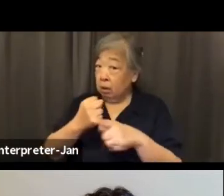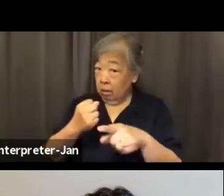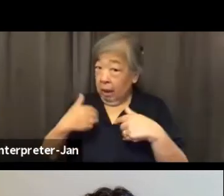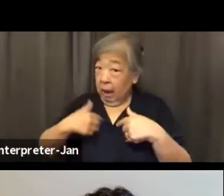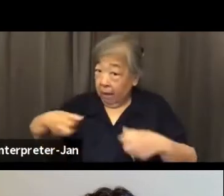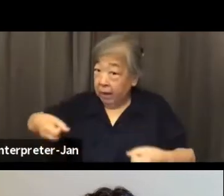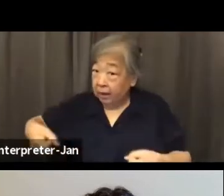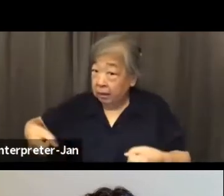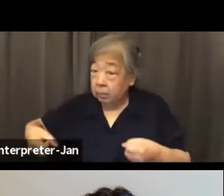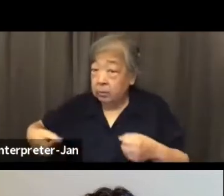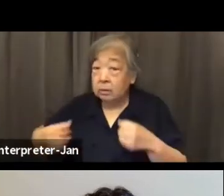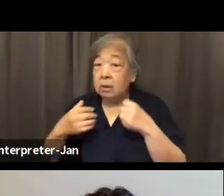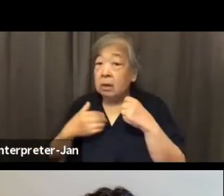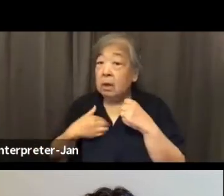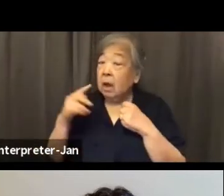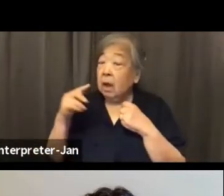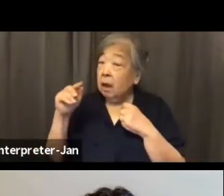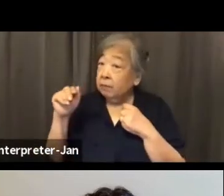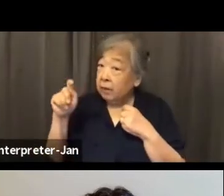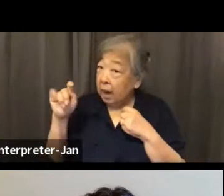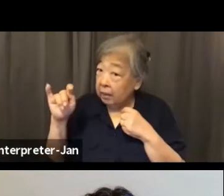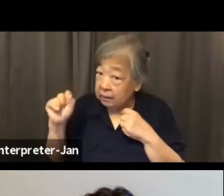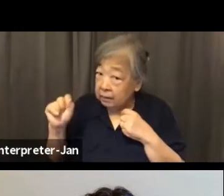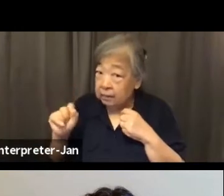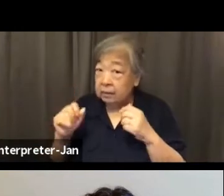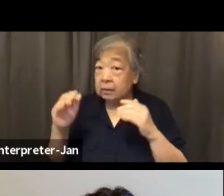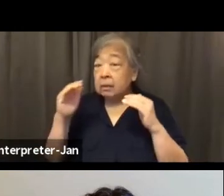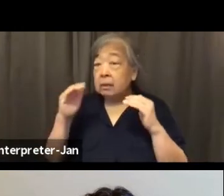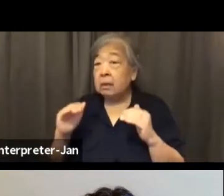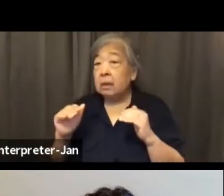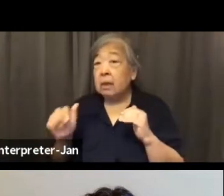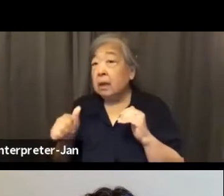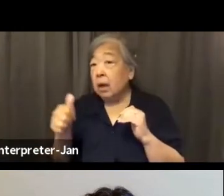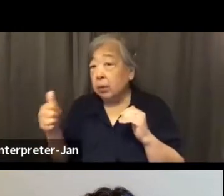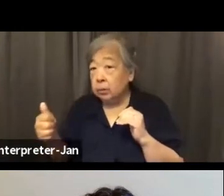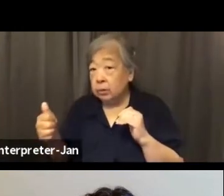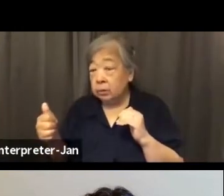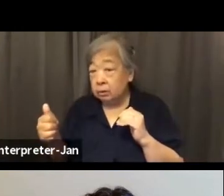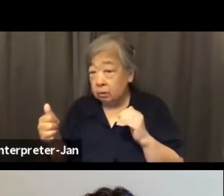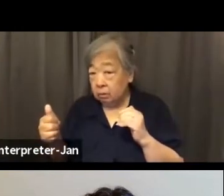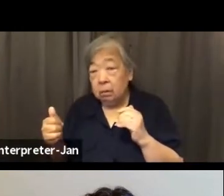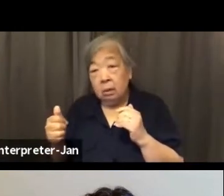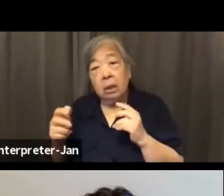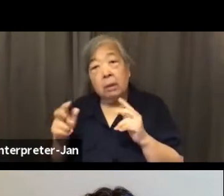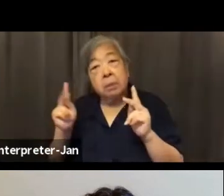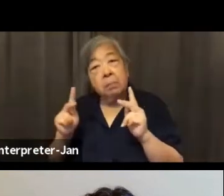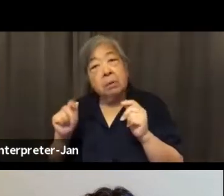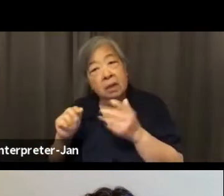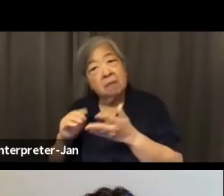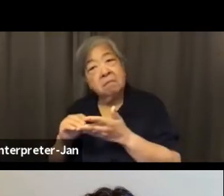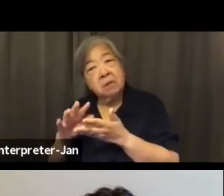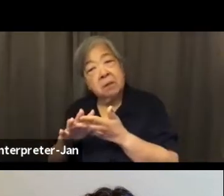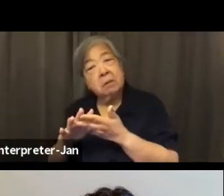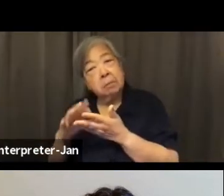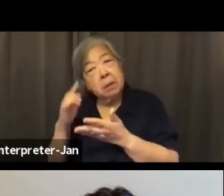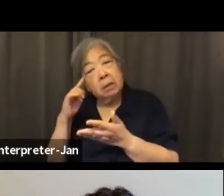lifts or ramps, and then "other," other features which people could fill in the blank.